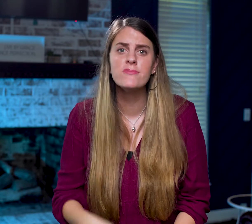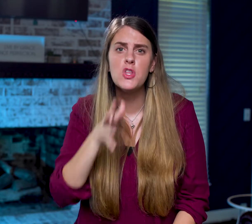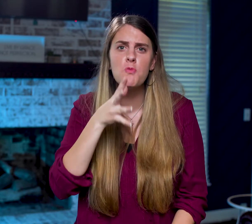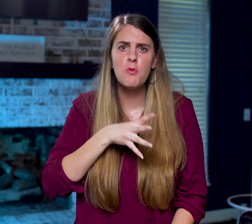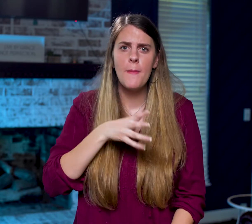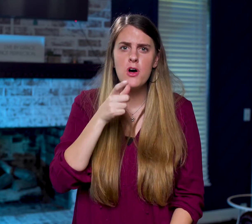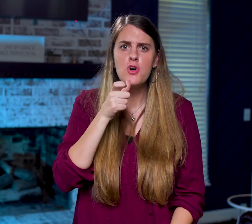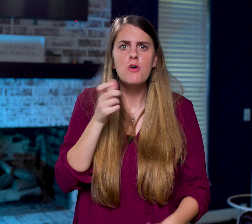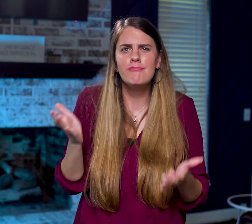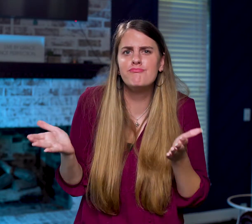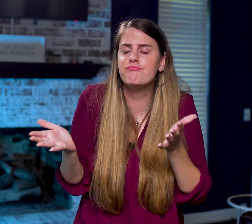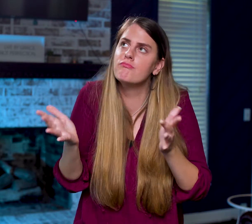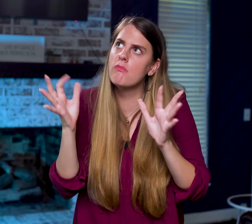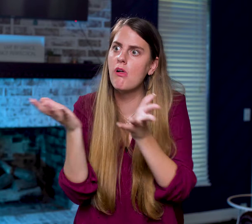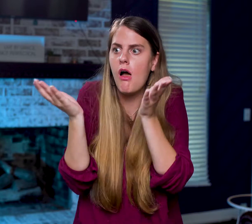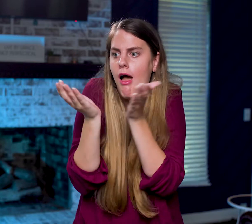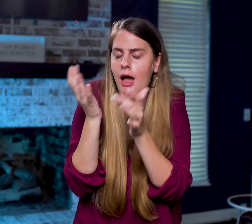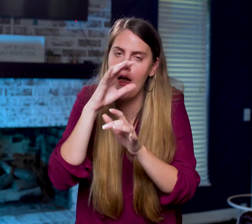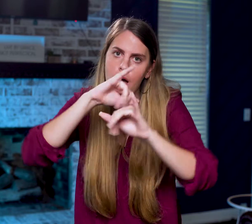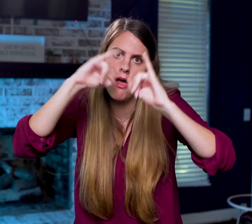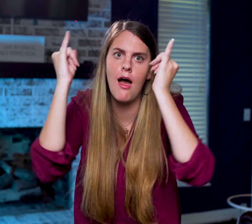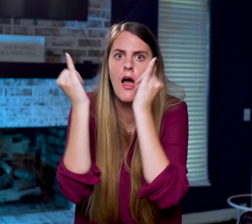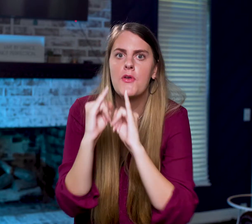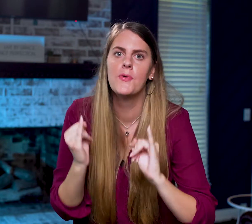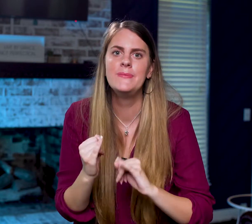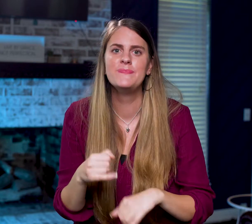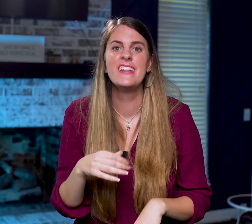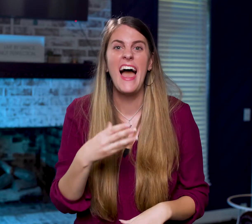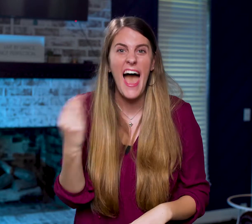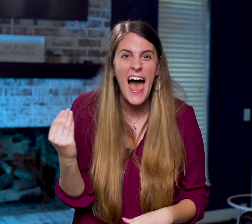the women who prompted the idolatry